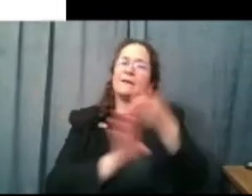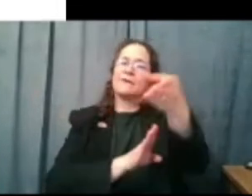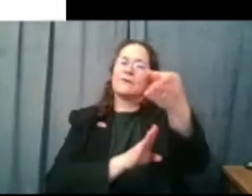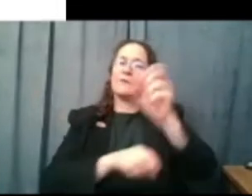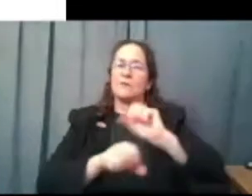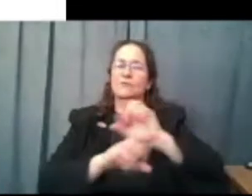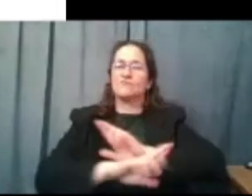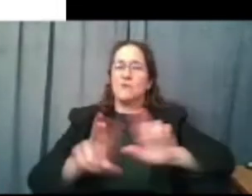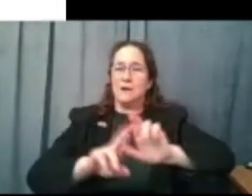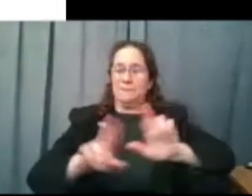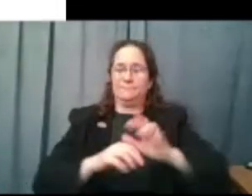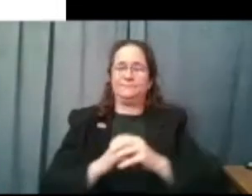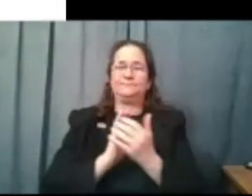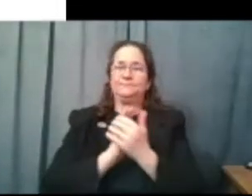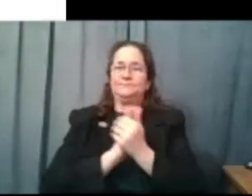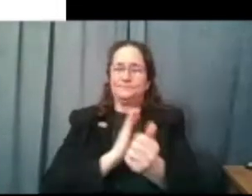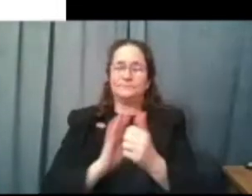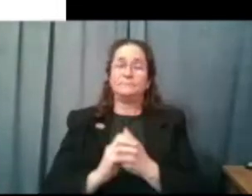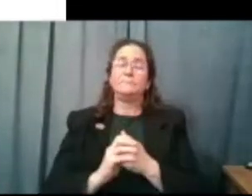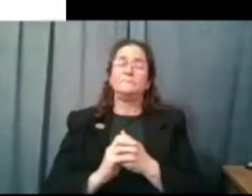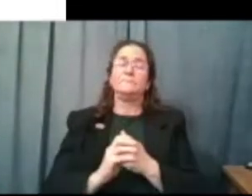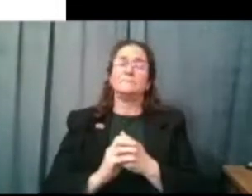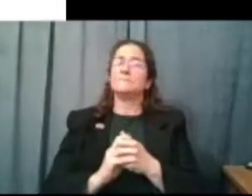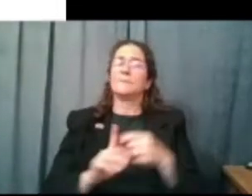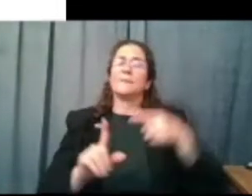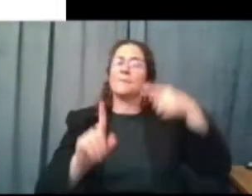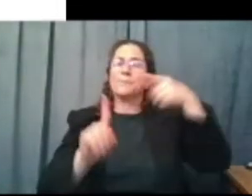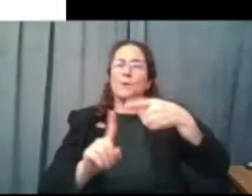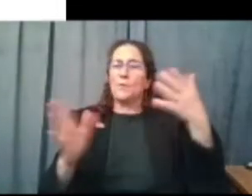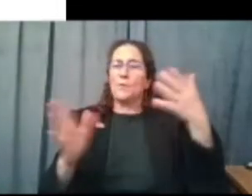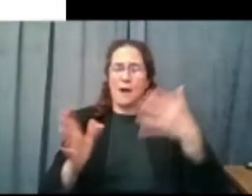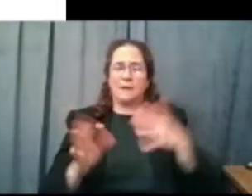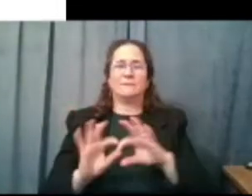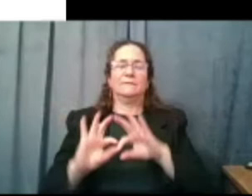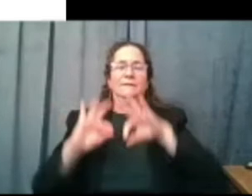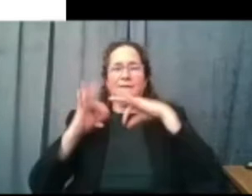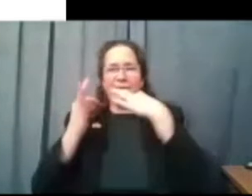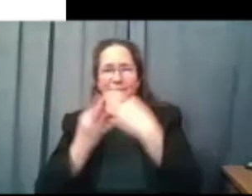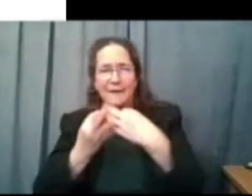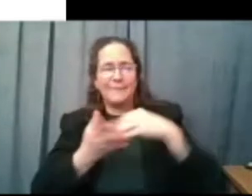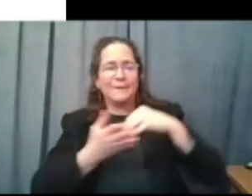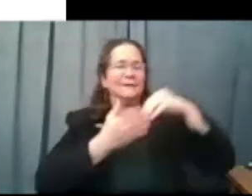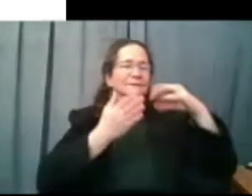to get families and students and the adults that are helping